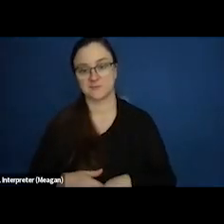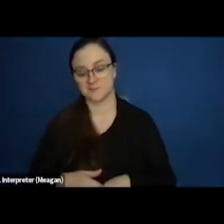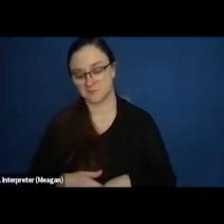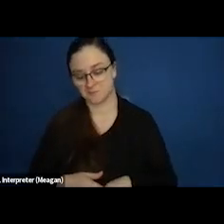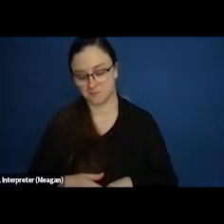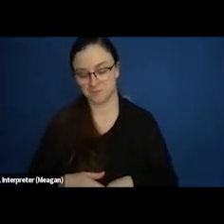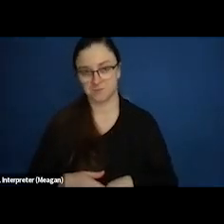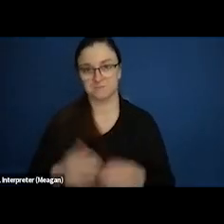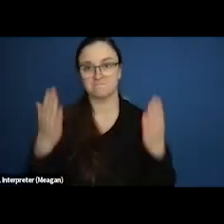Next slide.